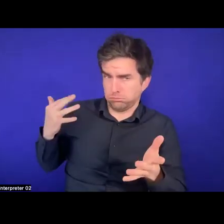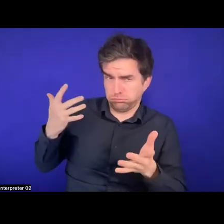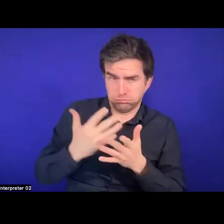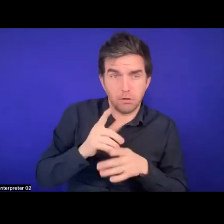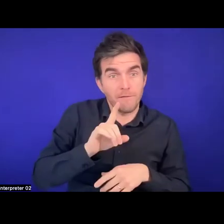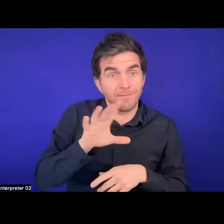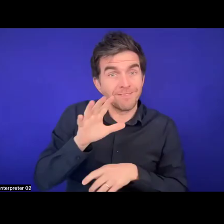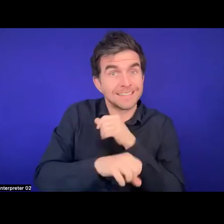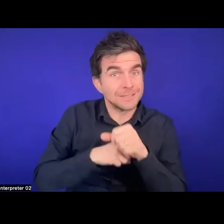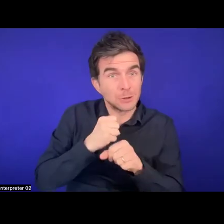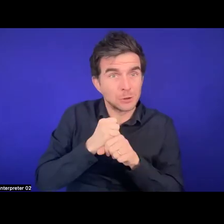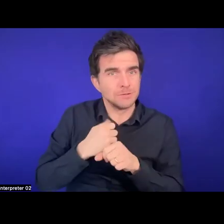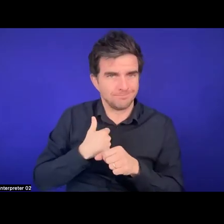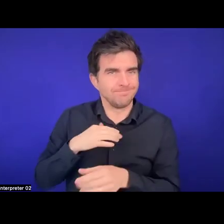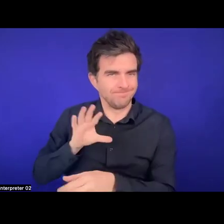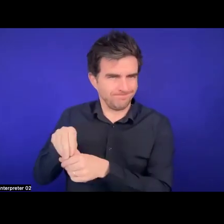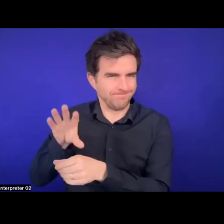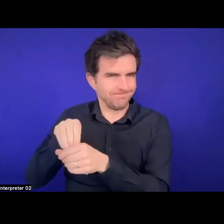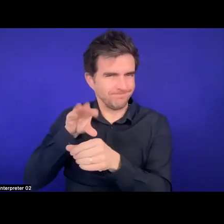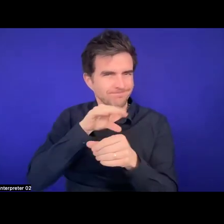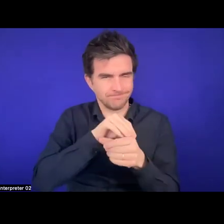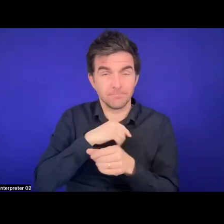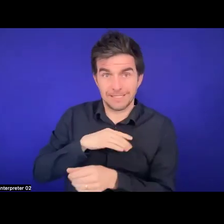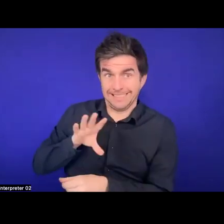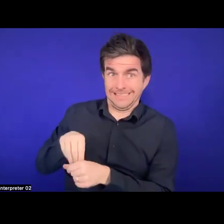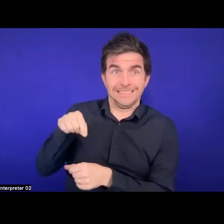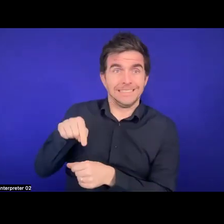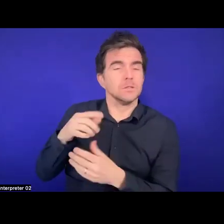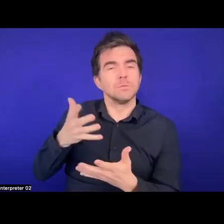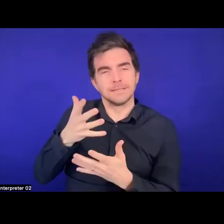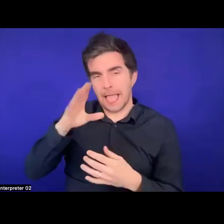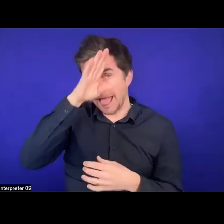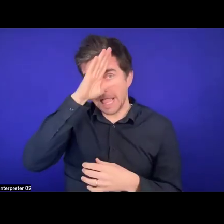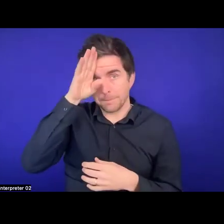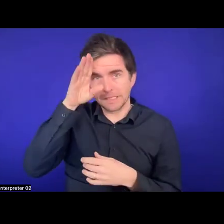initially Academic Network of European Disability experts and it's now called